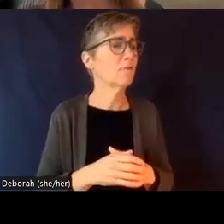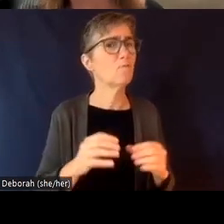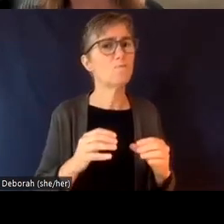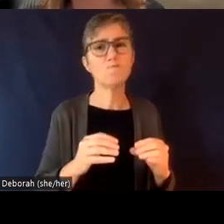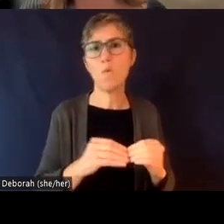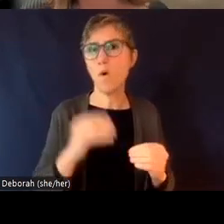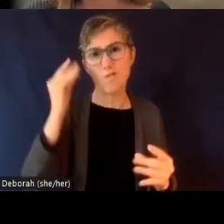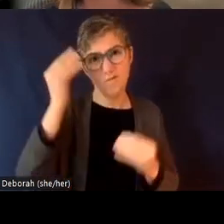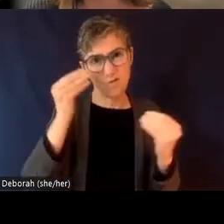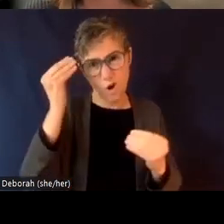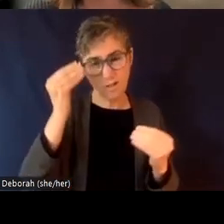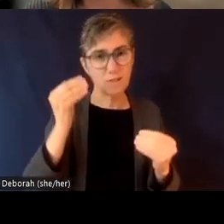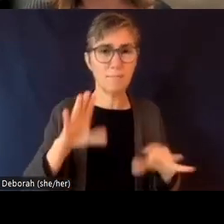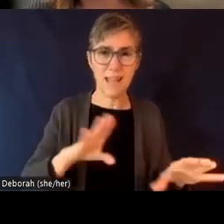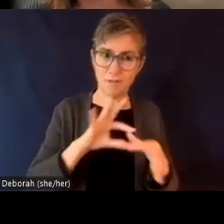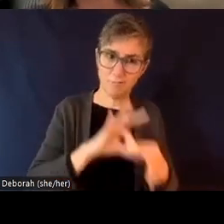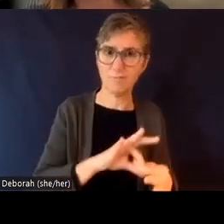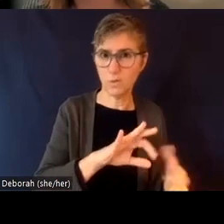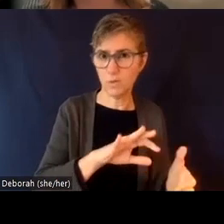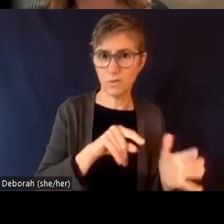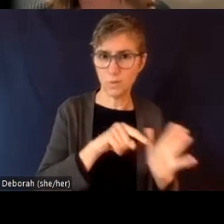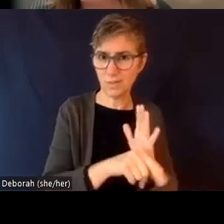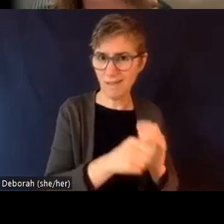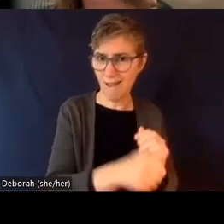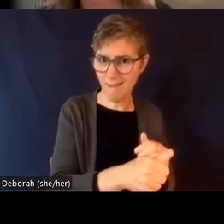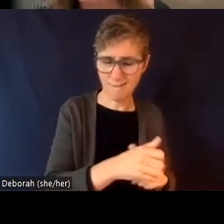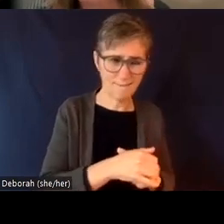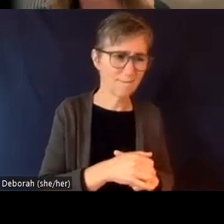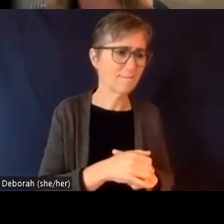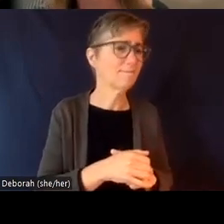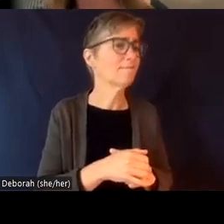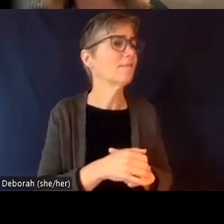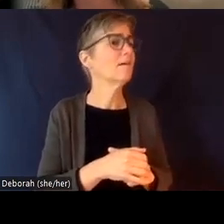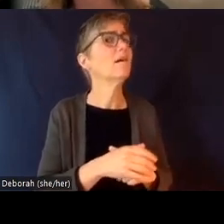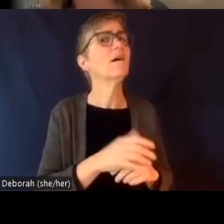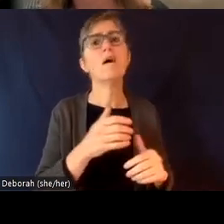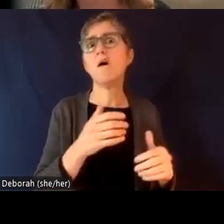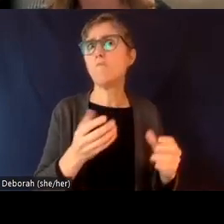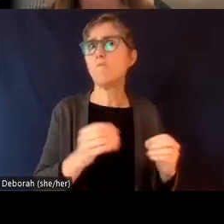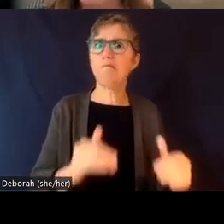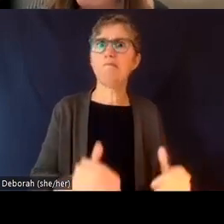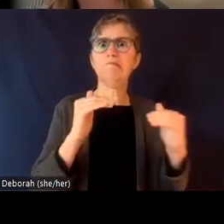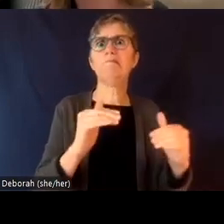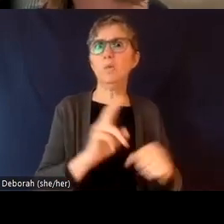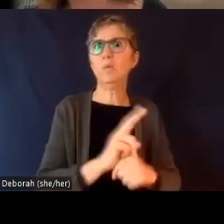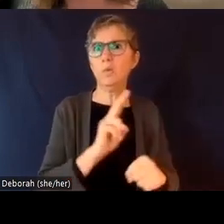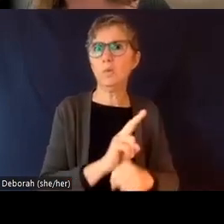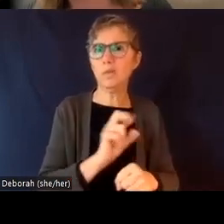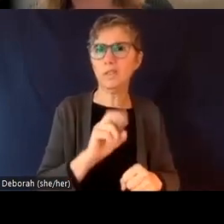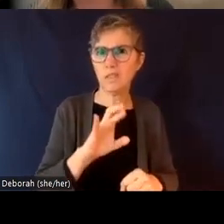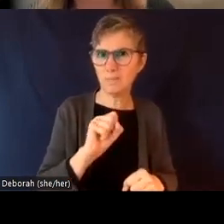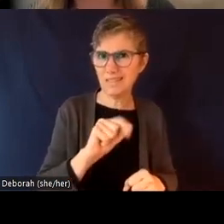and behaviors, also higher levels of substance use or presentation for substance use concerns. So,